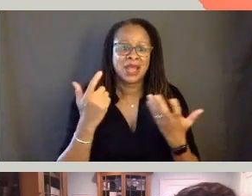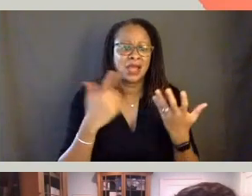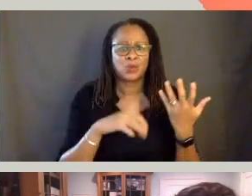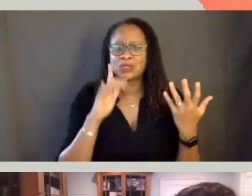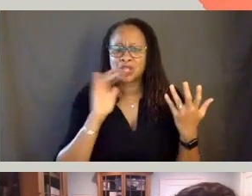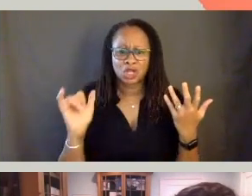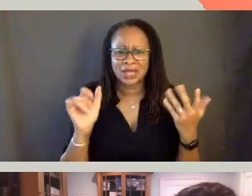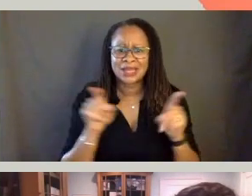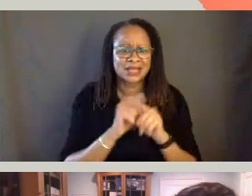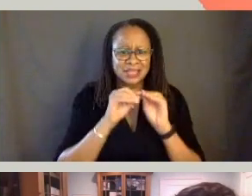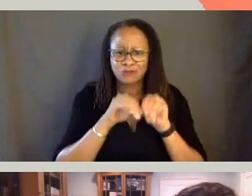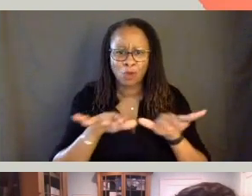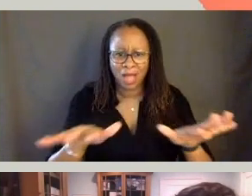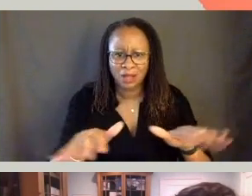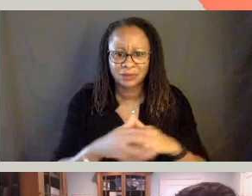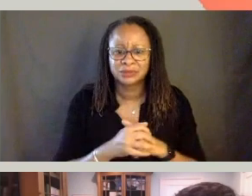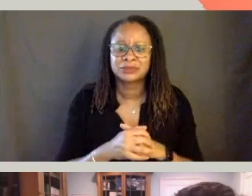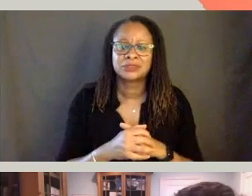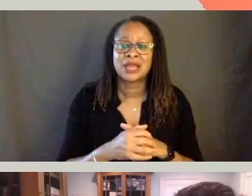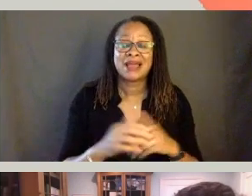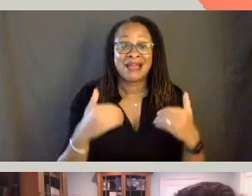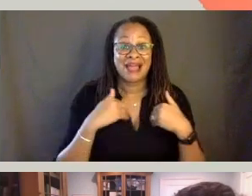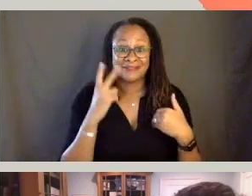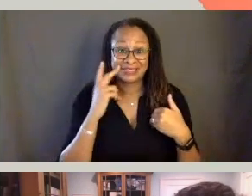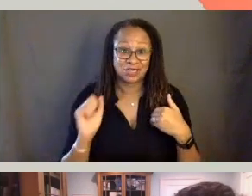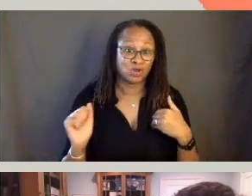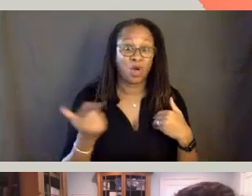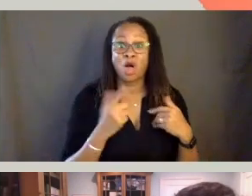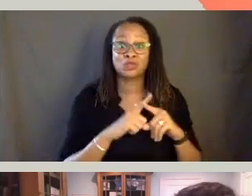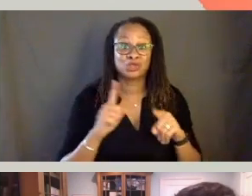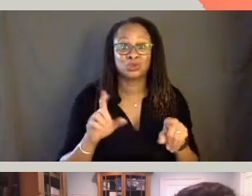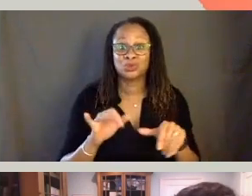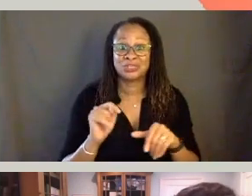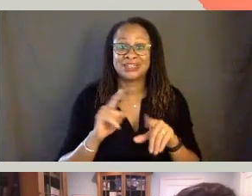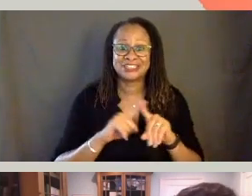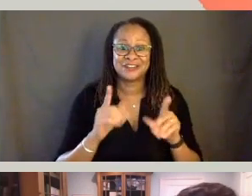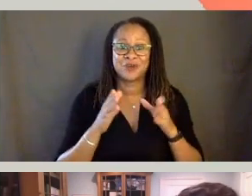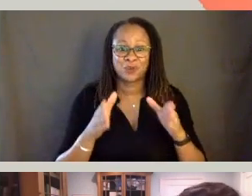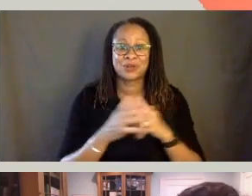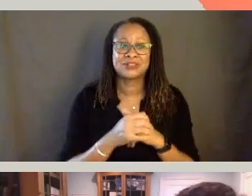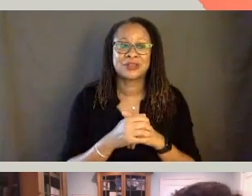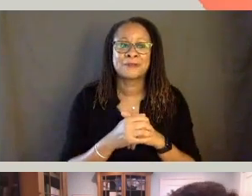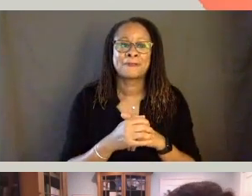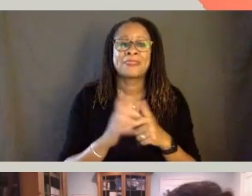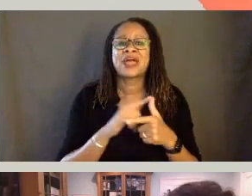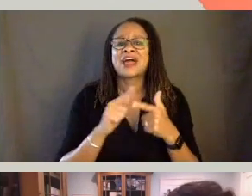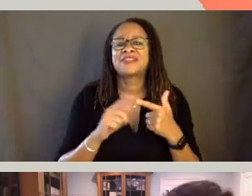and certainly, have seen all of you do this in different ways so I will turn to that first and then I'll go to the other kinds of questions